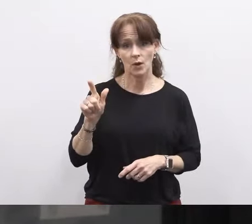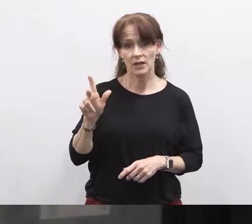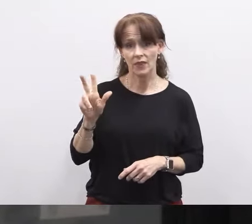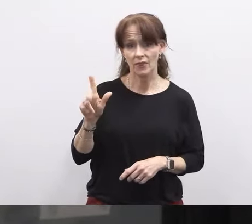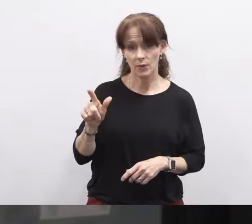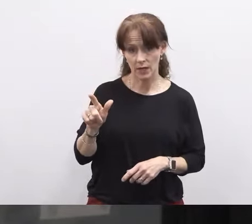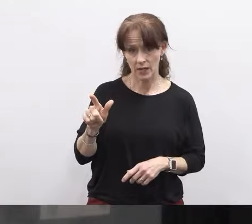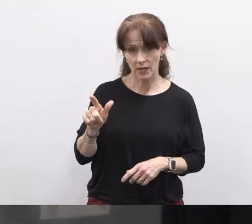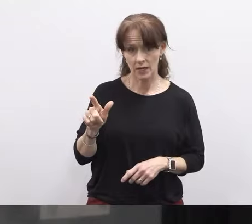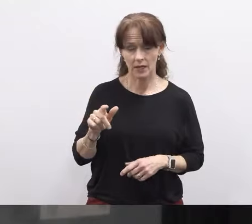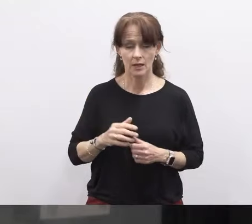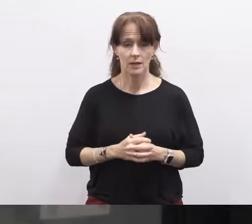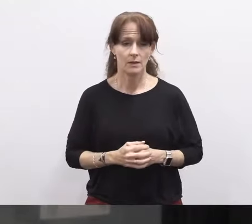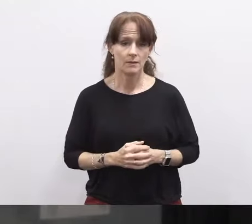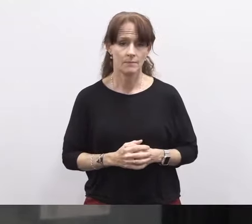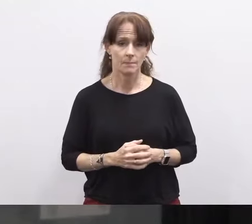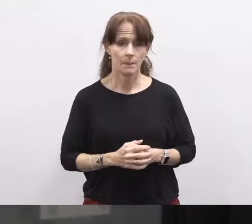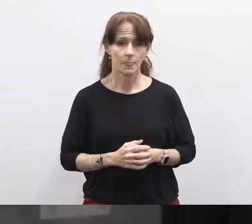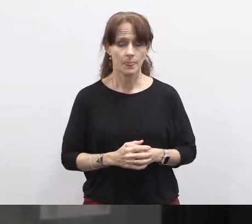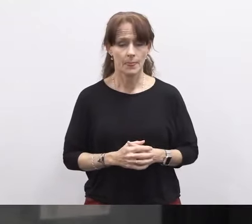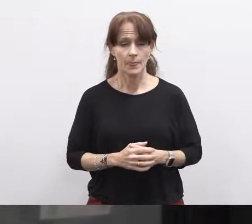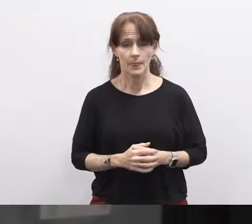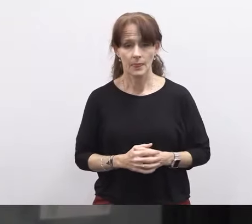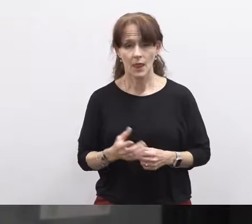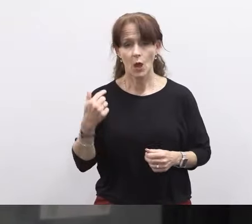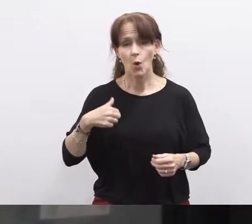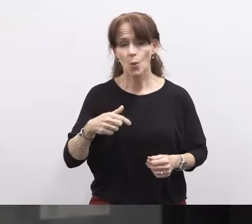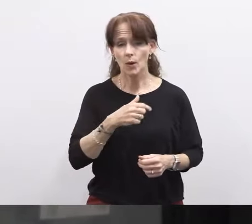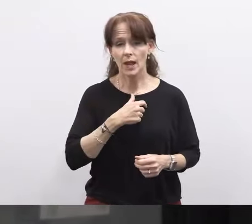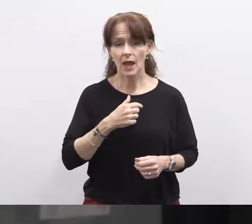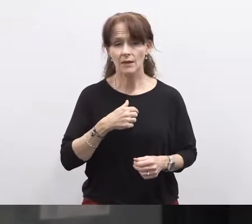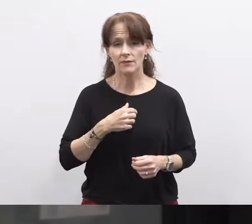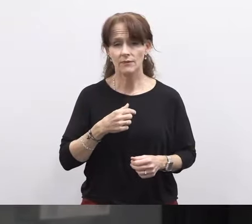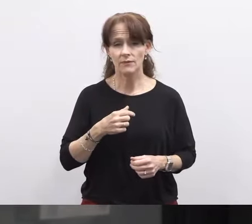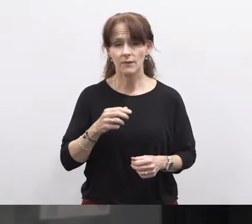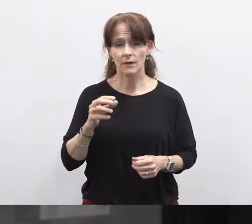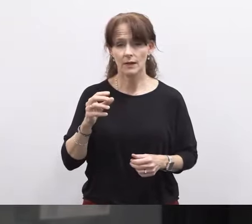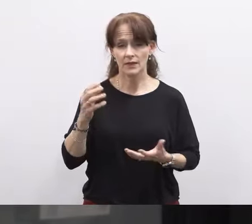and anyhow, we have this memorialized in our notes.